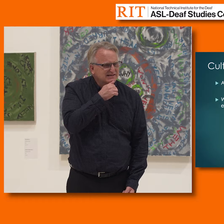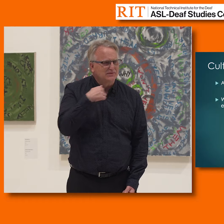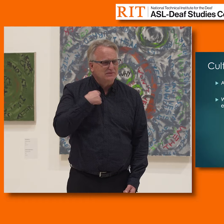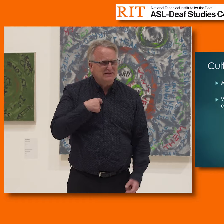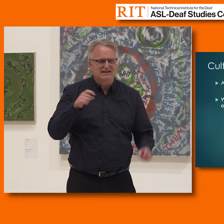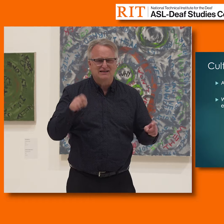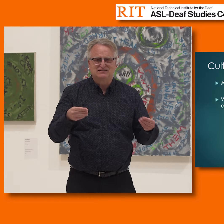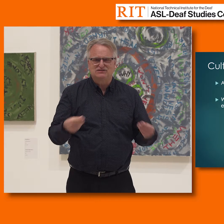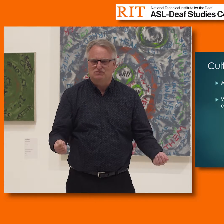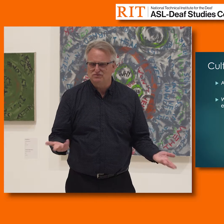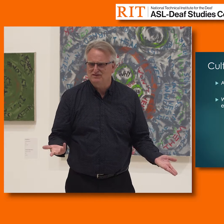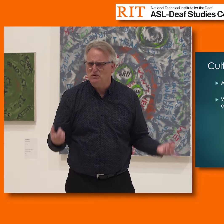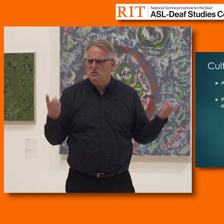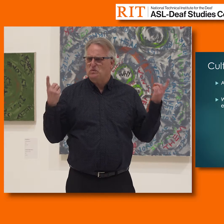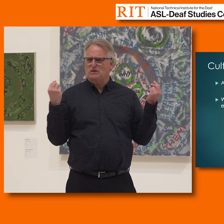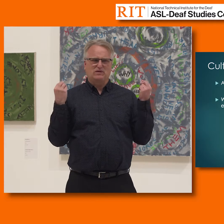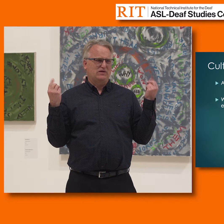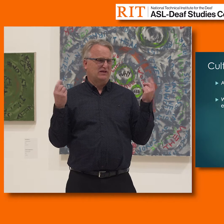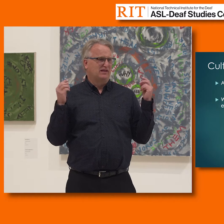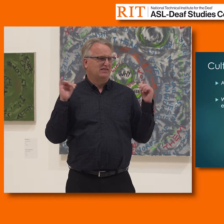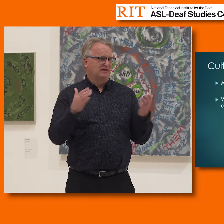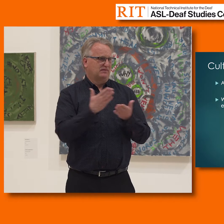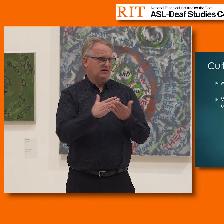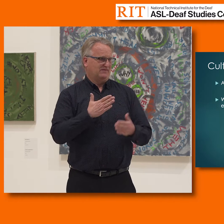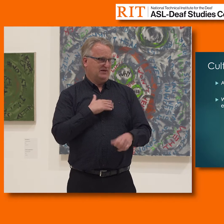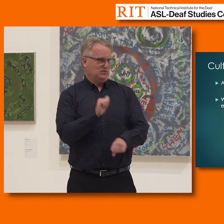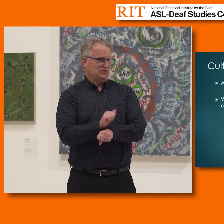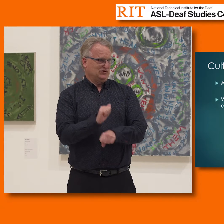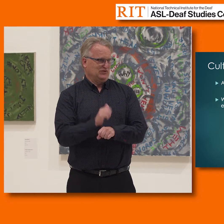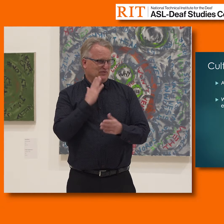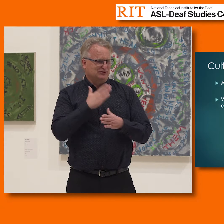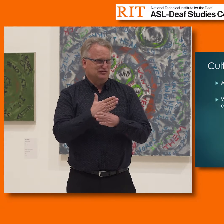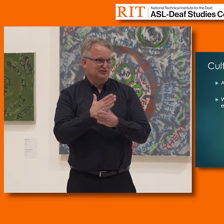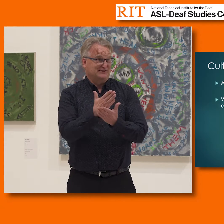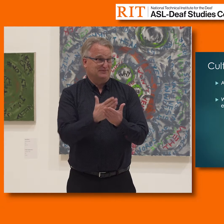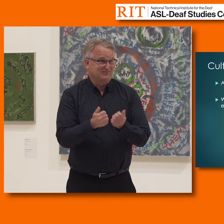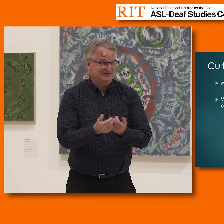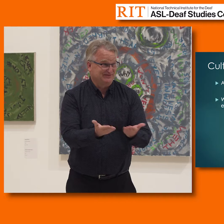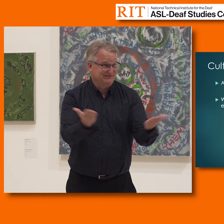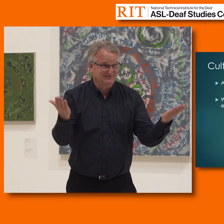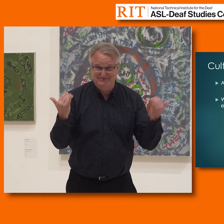And so, with working with interpreters, we deal with a lot of challenges, a lot of issues.